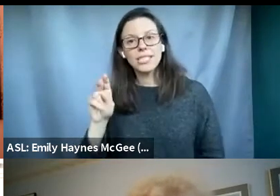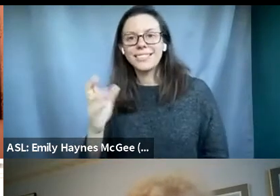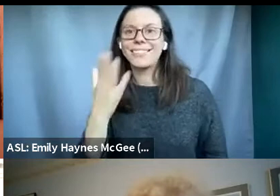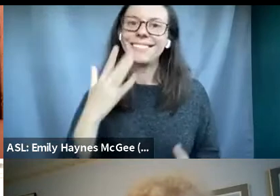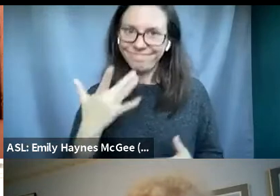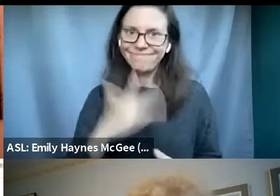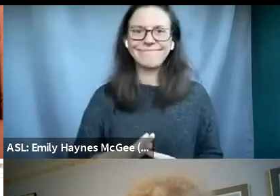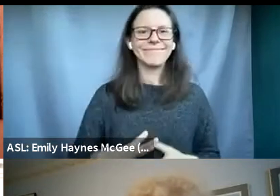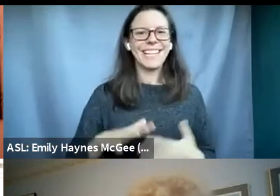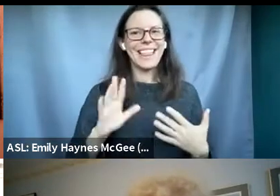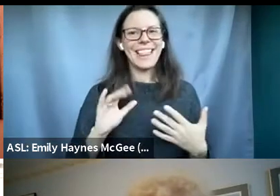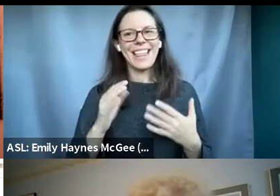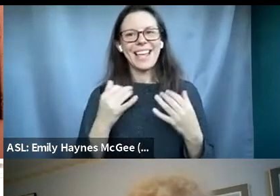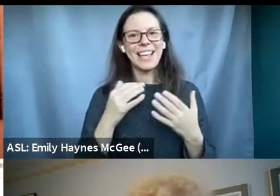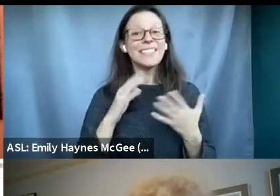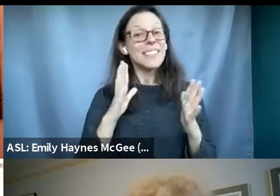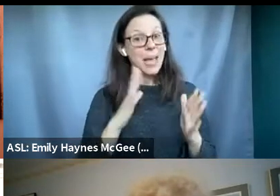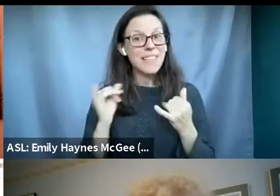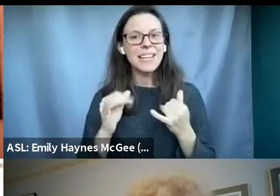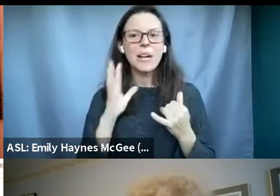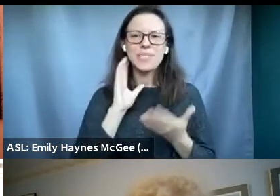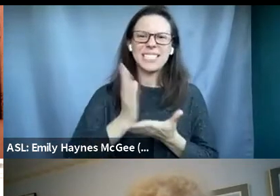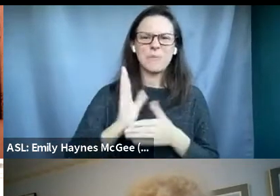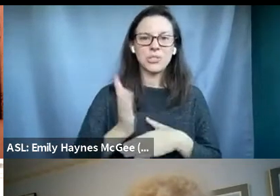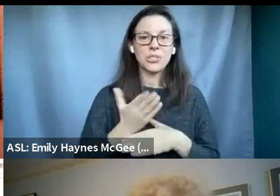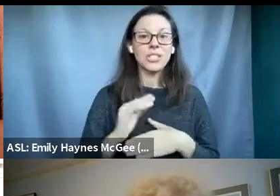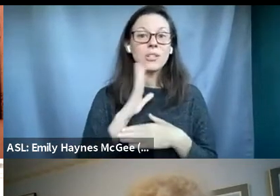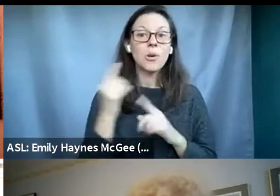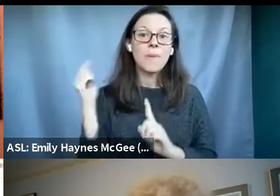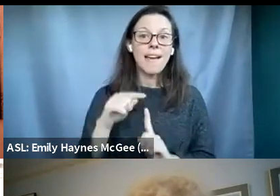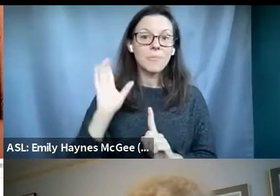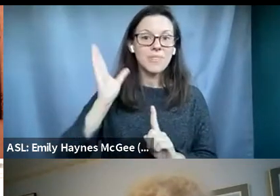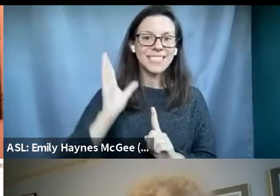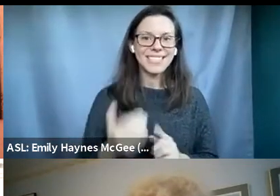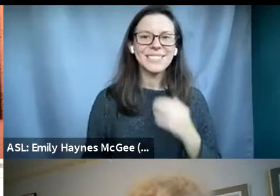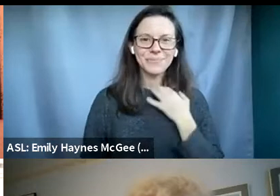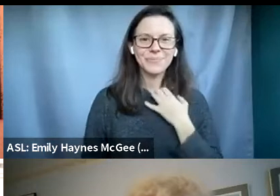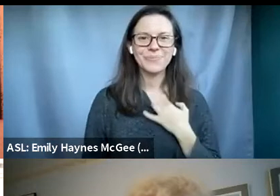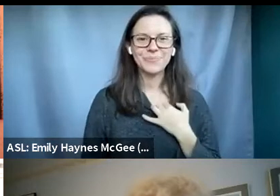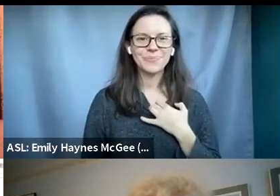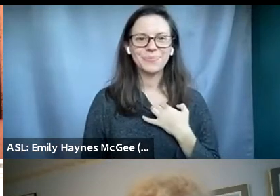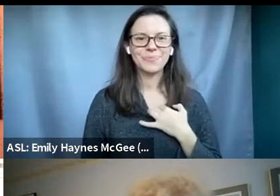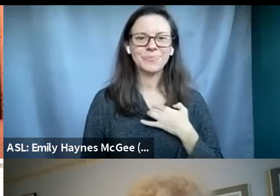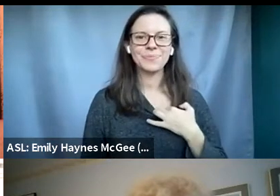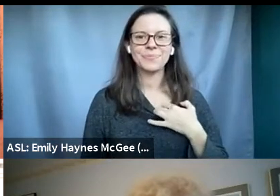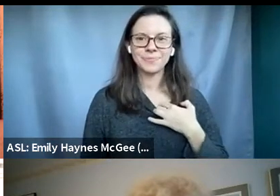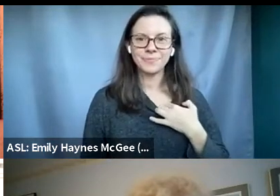I'm going to stop that share, so come back out here and go back to the presentation. So yeah, so that was the video.